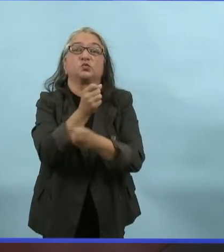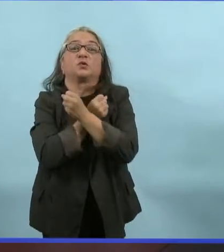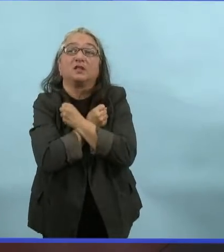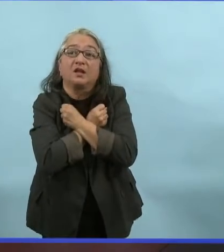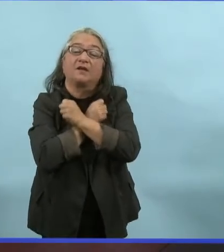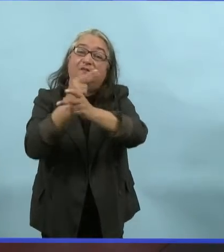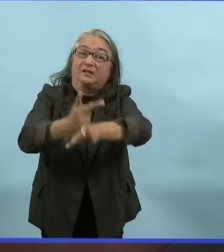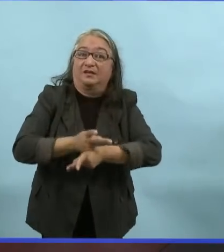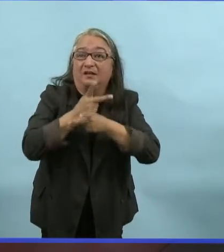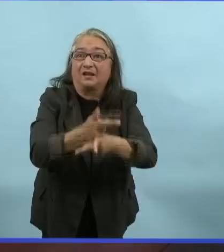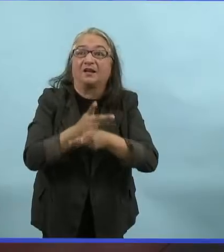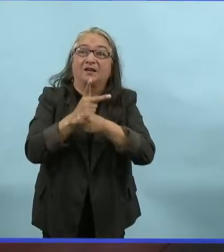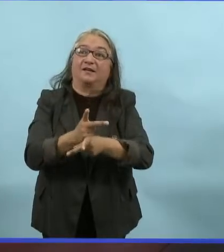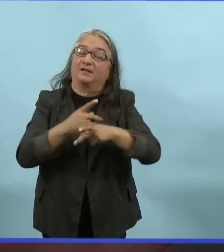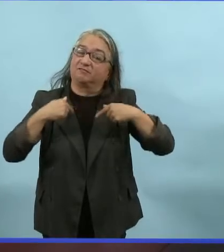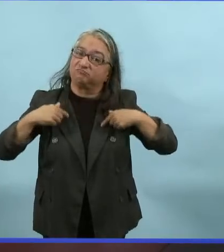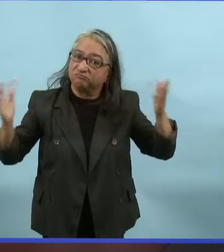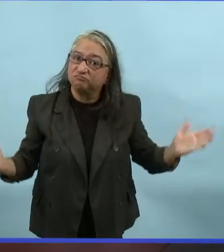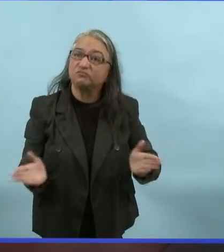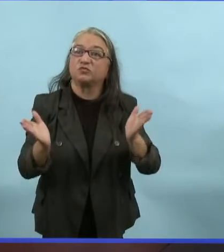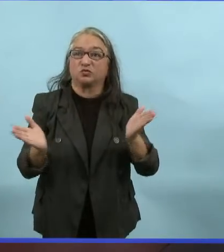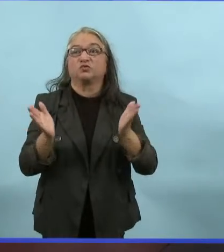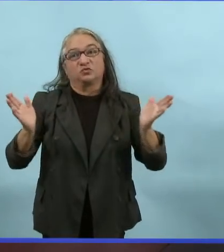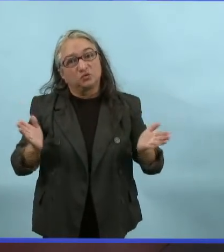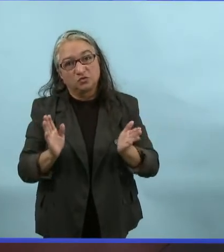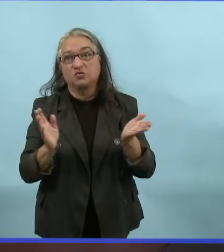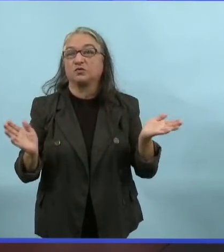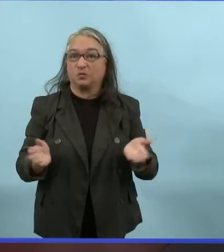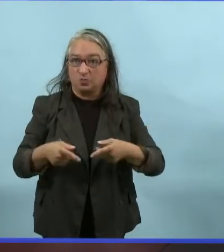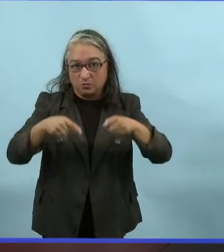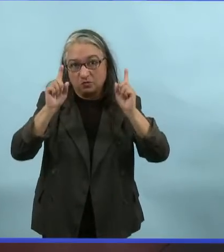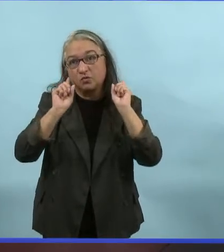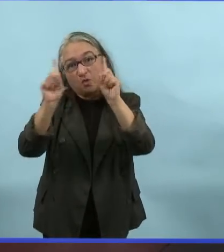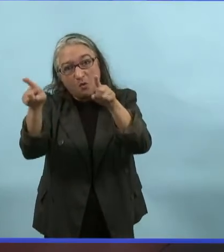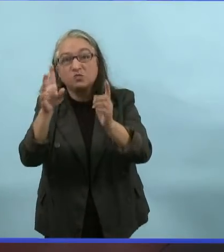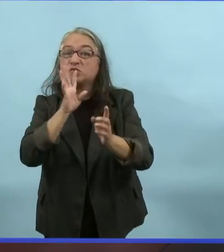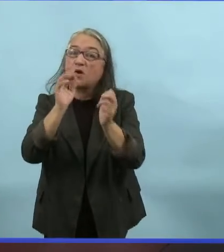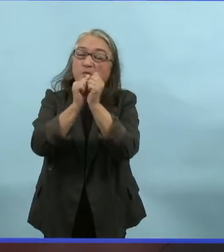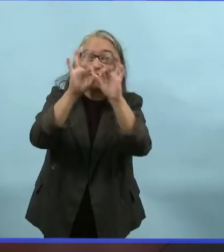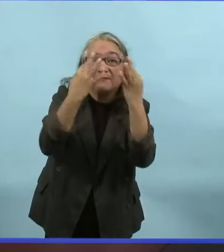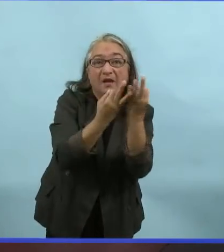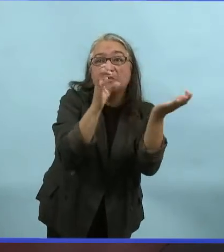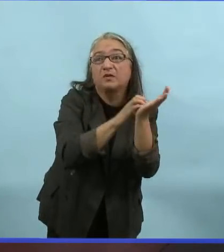speak to a healthcare professional just to get further further advice on that again we're not